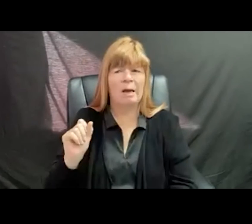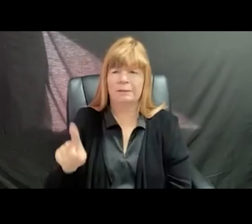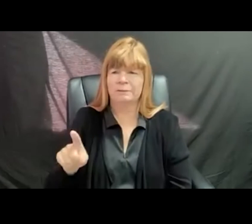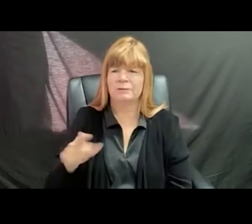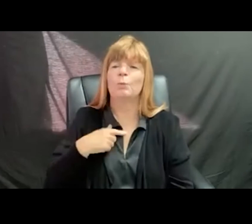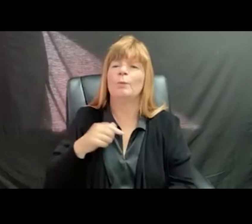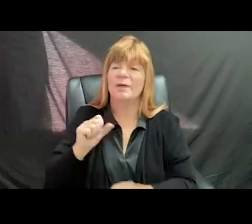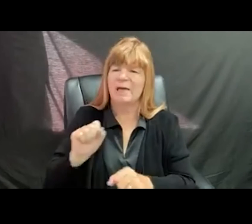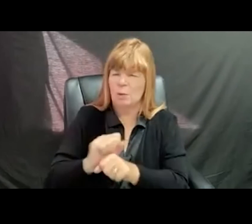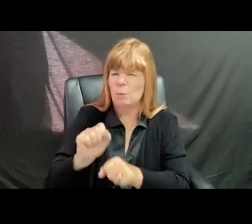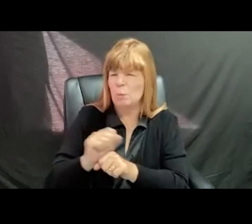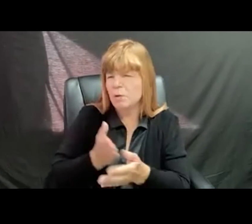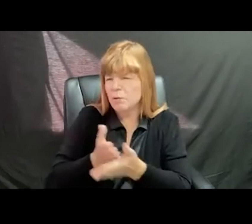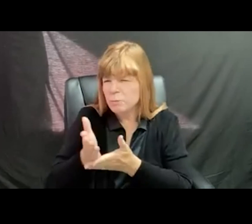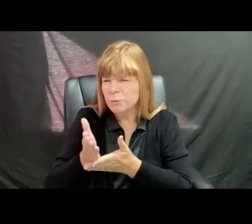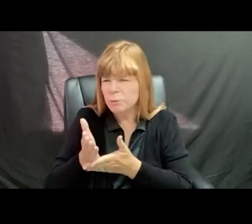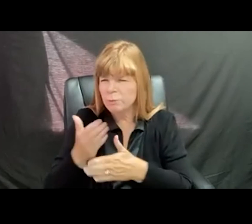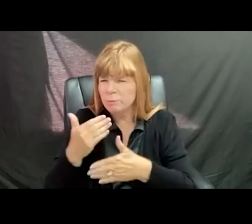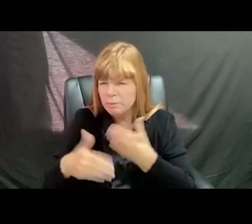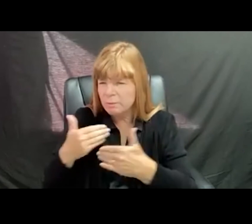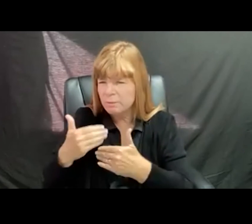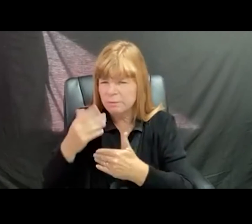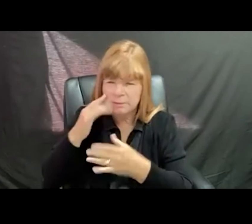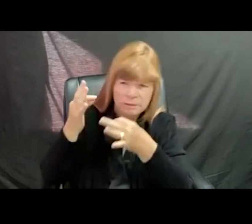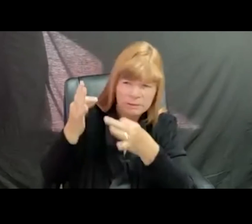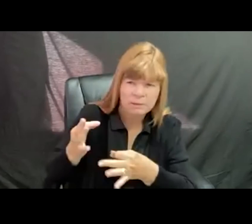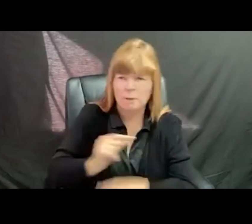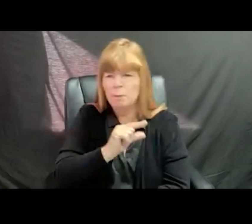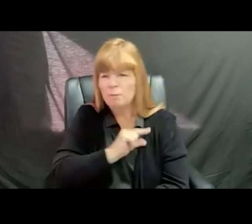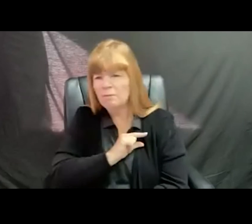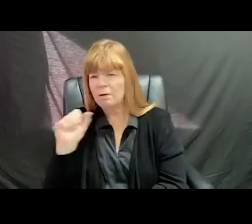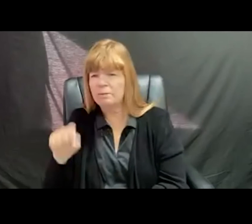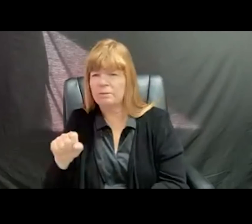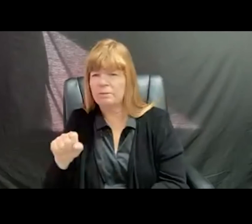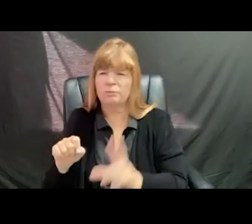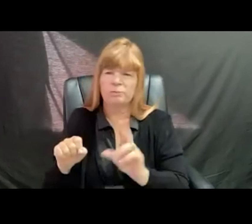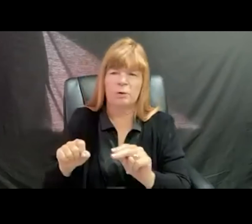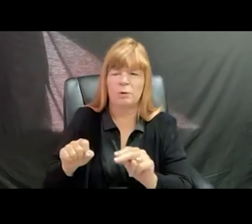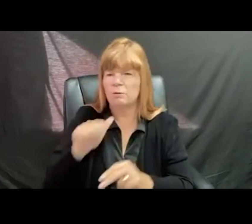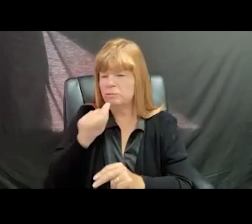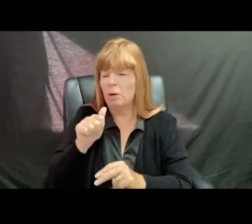those to determine if you're eligible or not don't you know don't hesitate to ask even if you